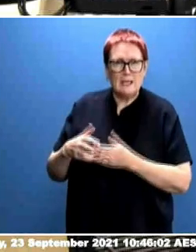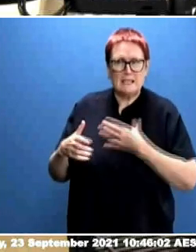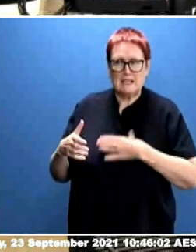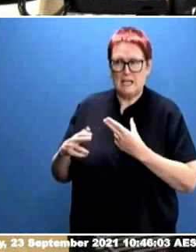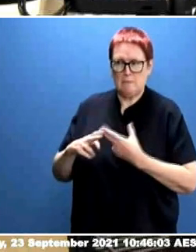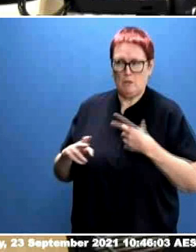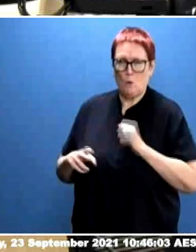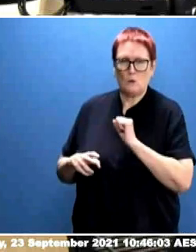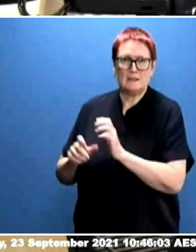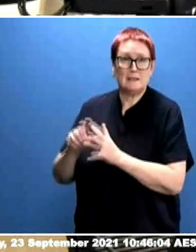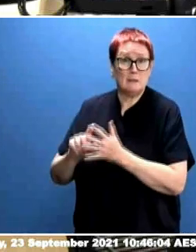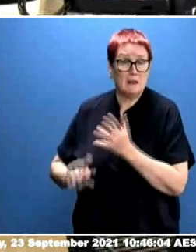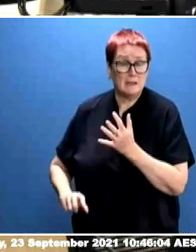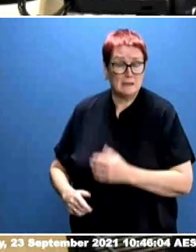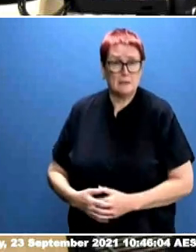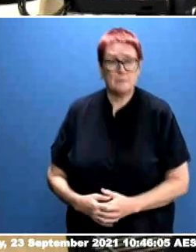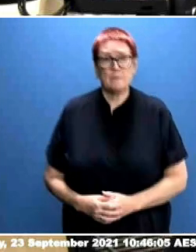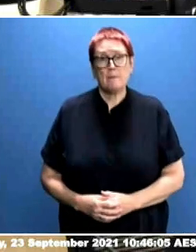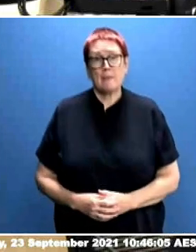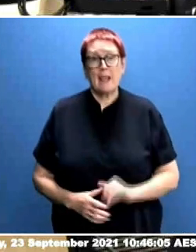it may be that the Centre is working in collaboration